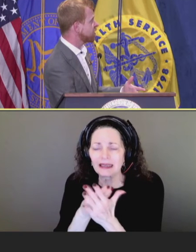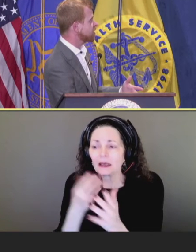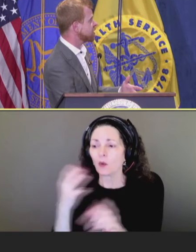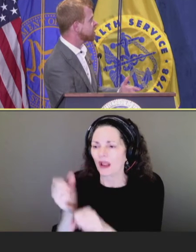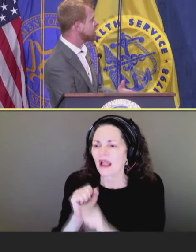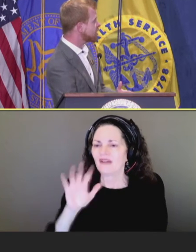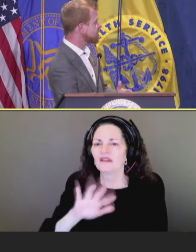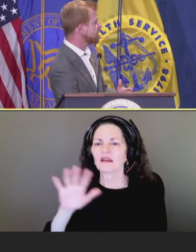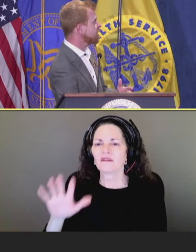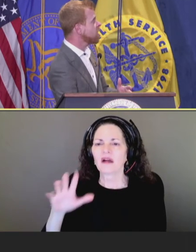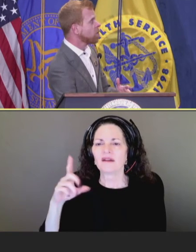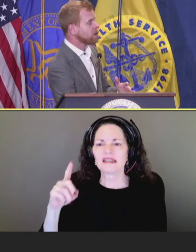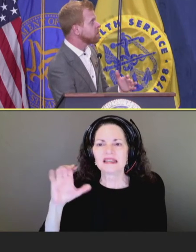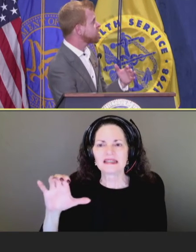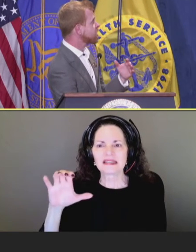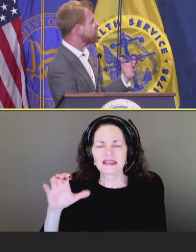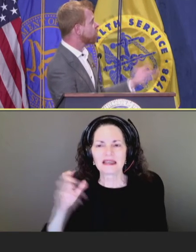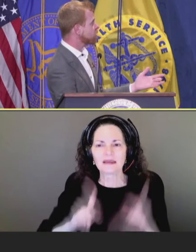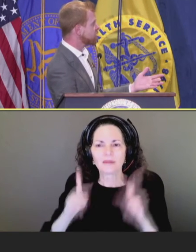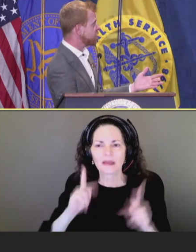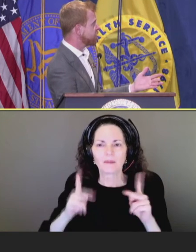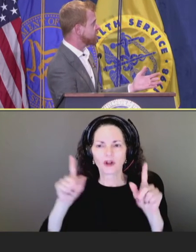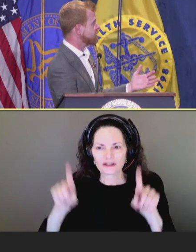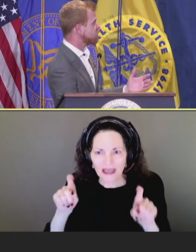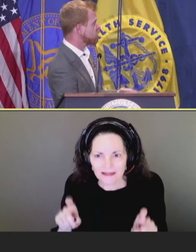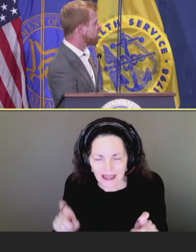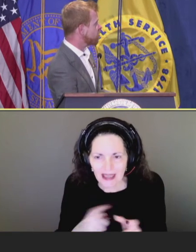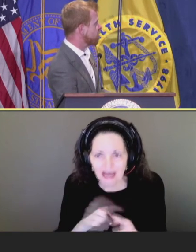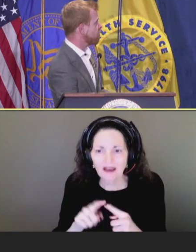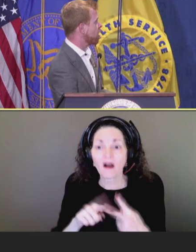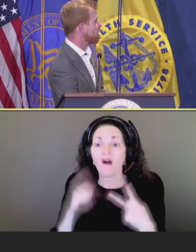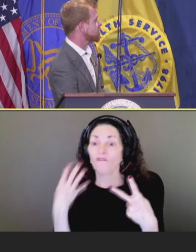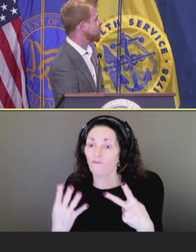residents tested. We were able to get four D.C. residents treated for mpox,